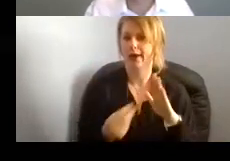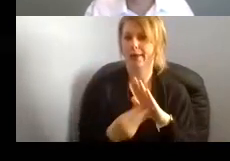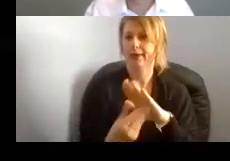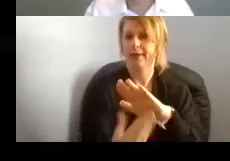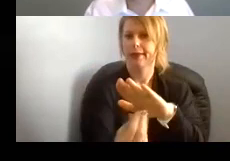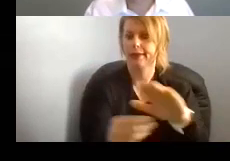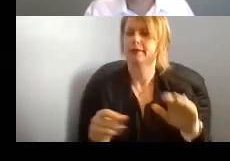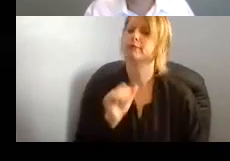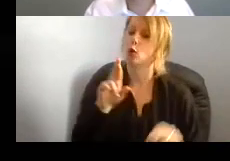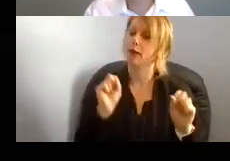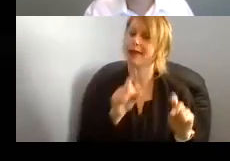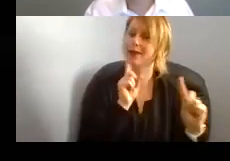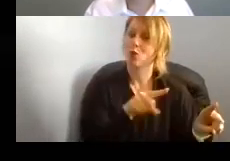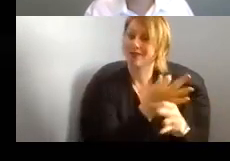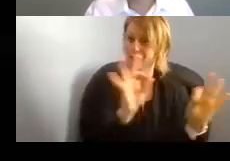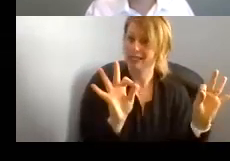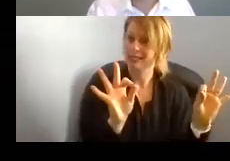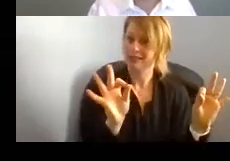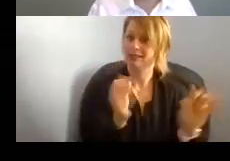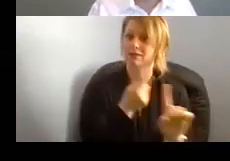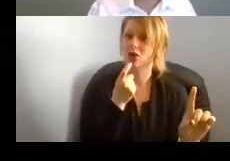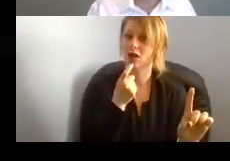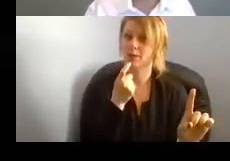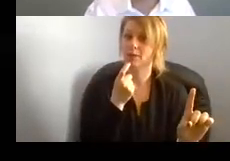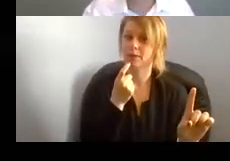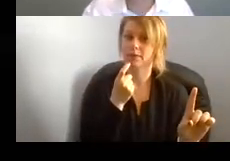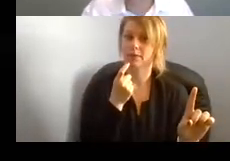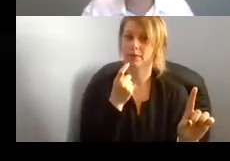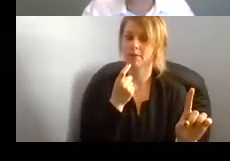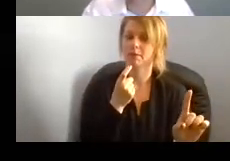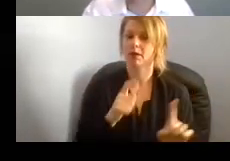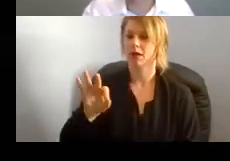them for free from the fulfillment center from the New York Life Foundation.